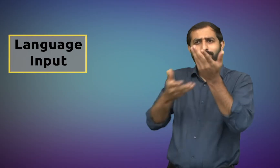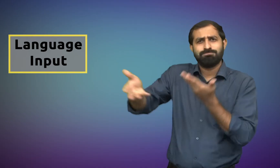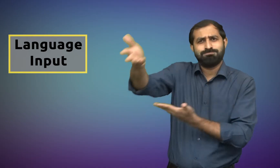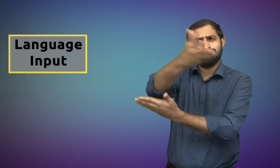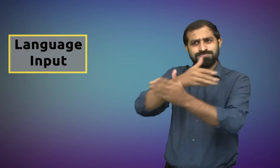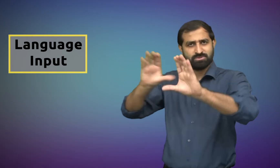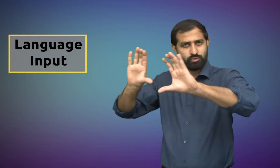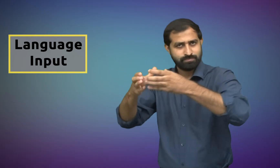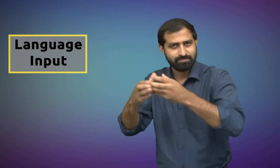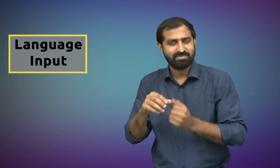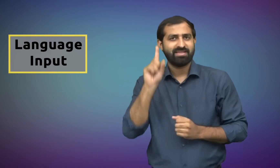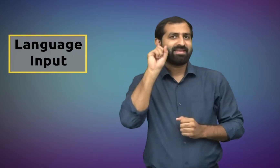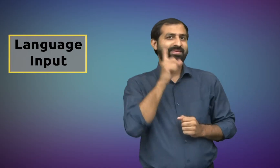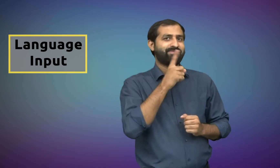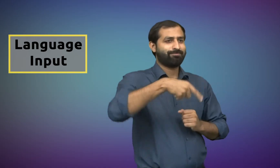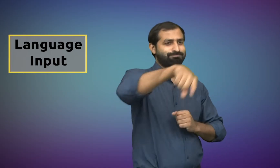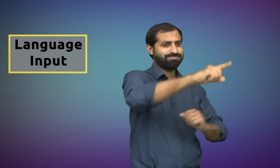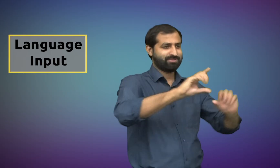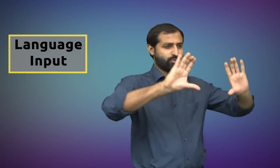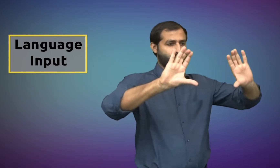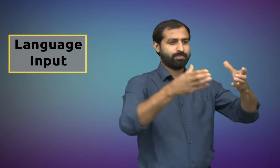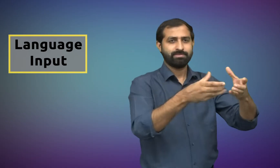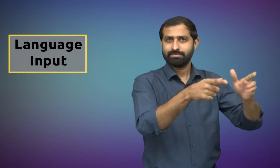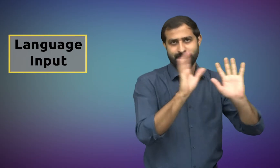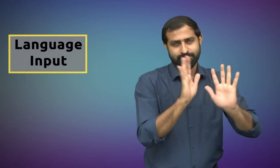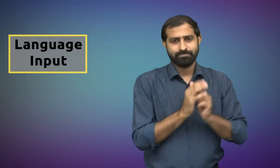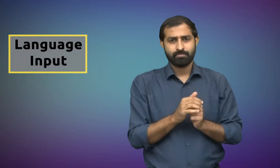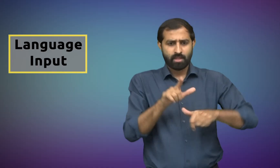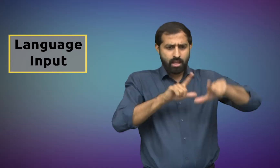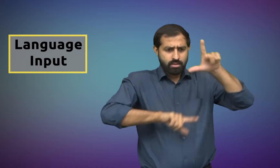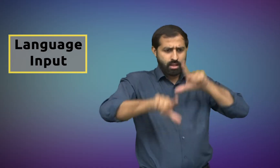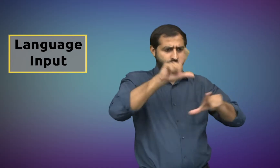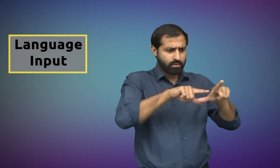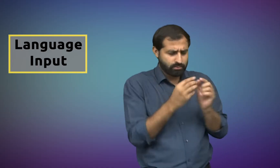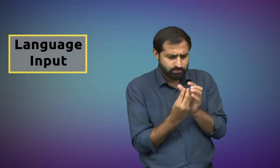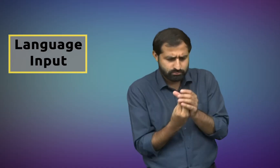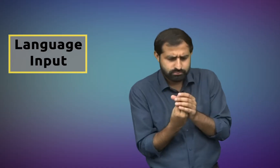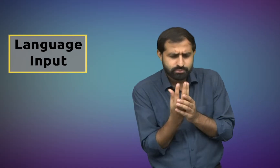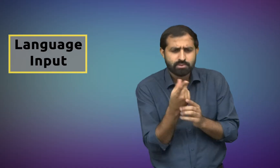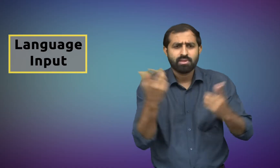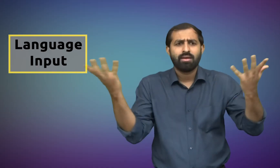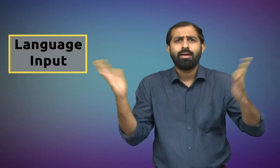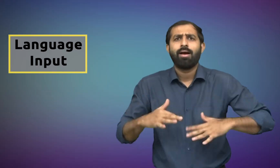How is language development promoted in hearing and deaf children.